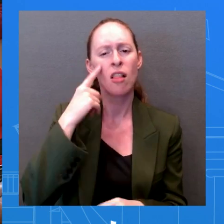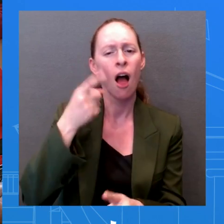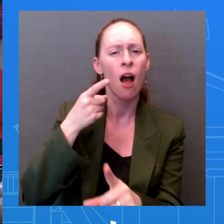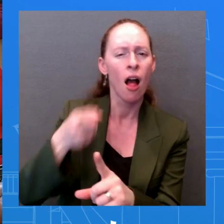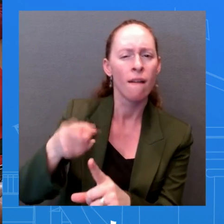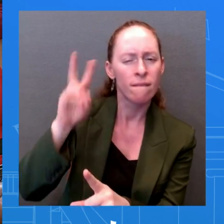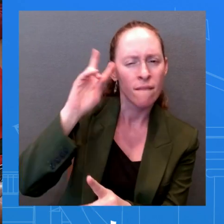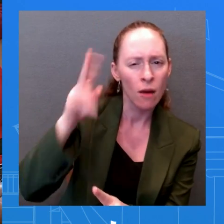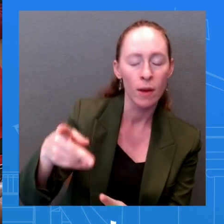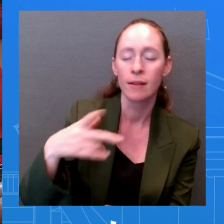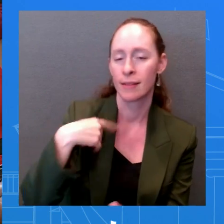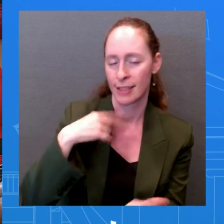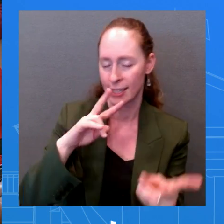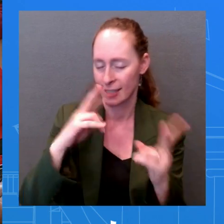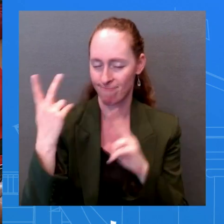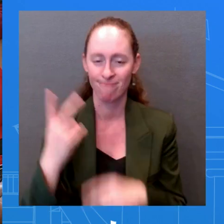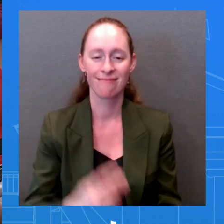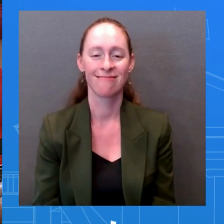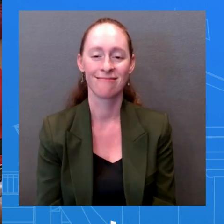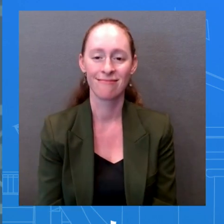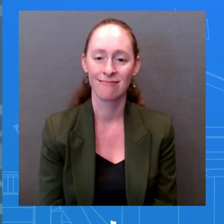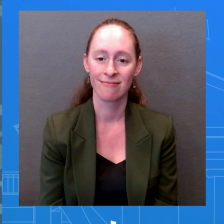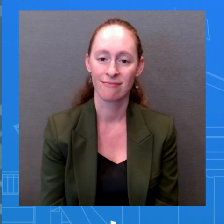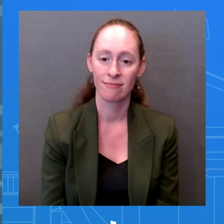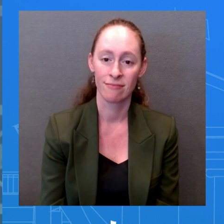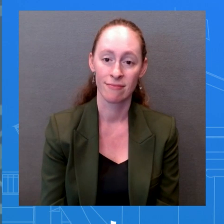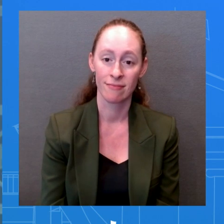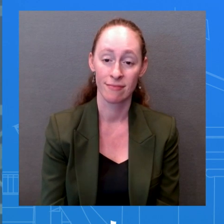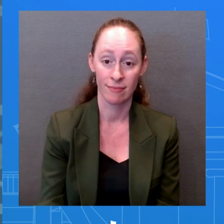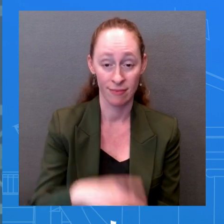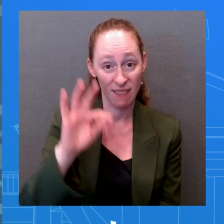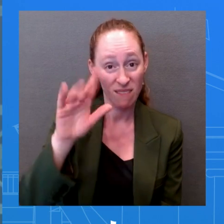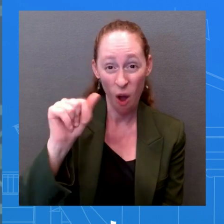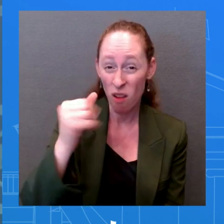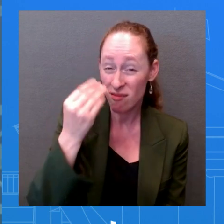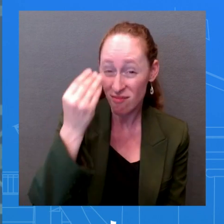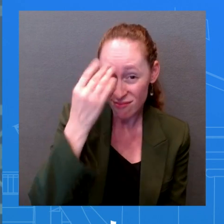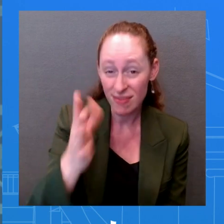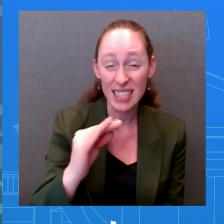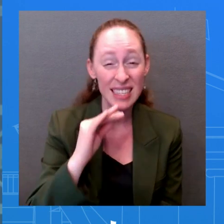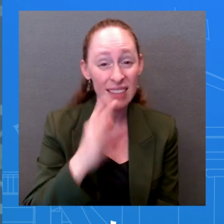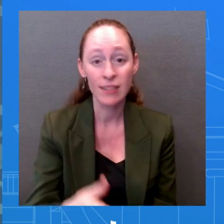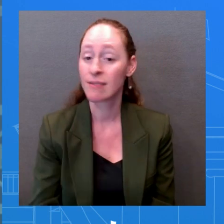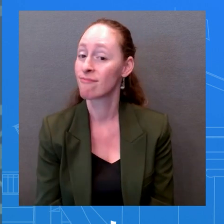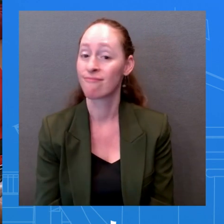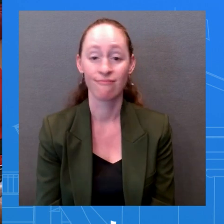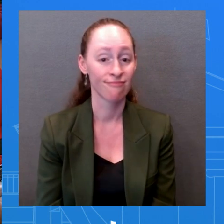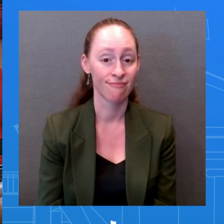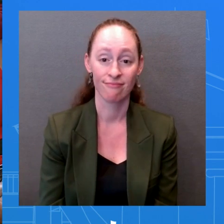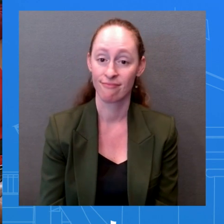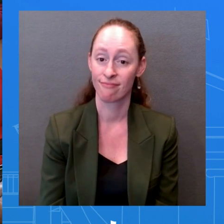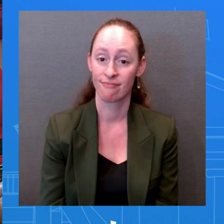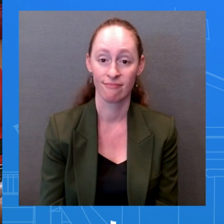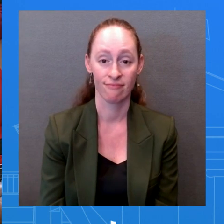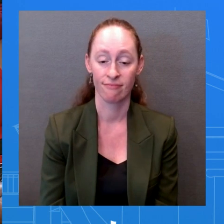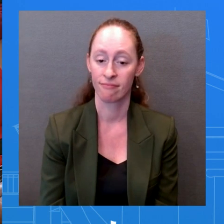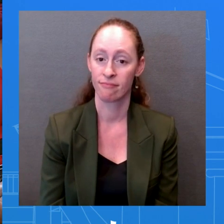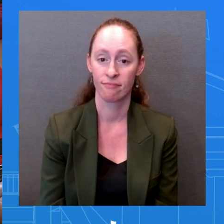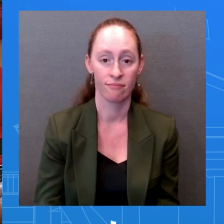any advance notice from the state of Florida? Ms. Jean-Pierre: No, no. What I -- my statement stands. We were not alerted. The Press: Okay. Is there anything that the administration can do